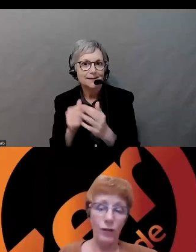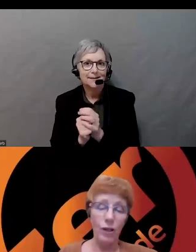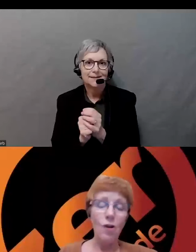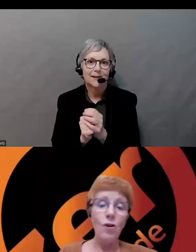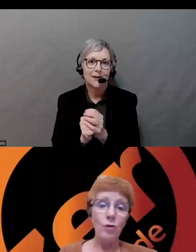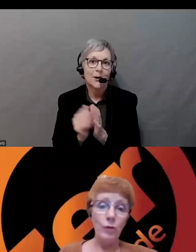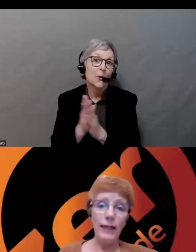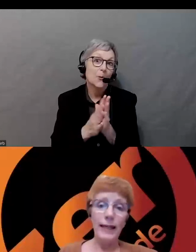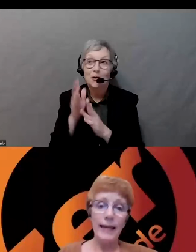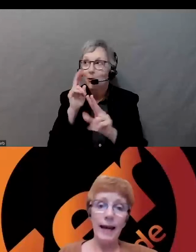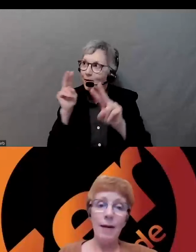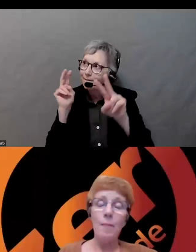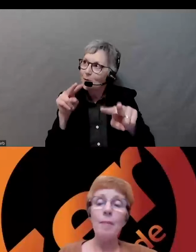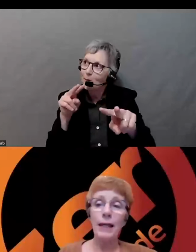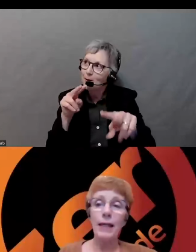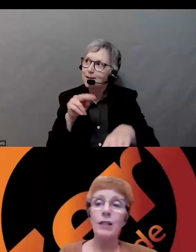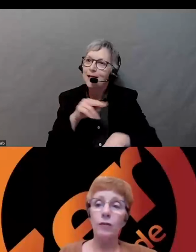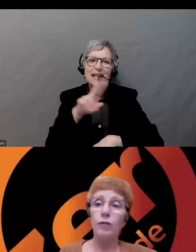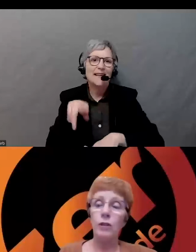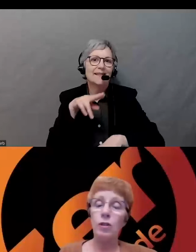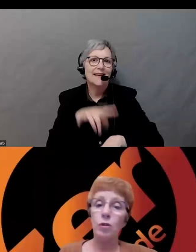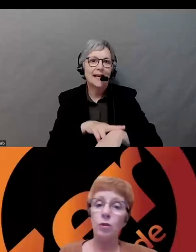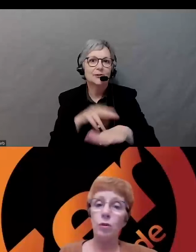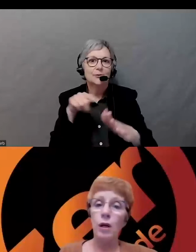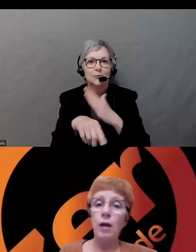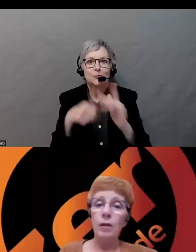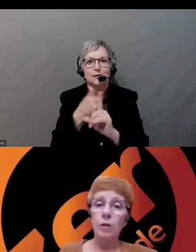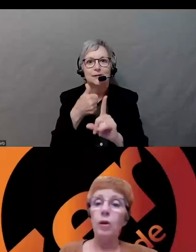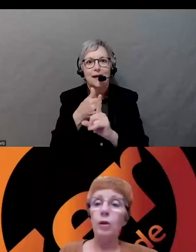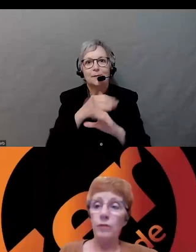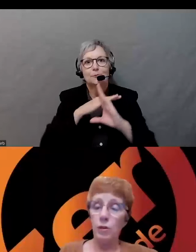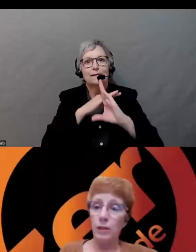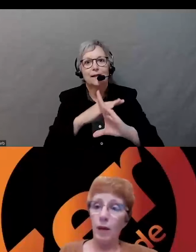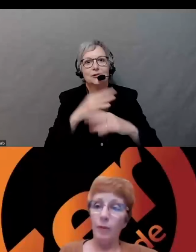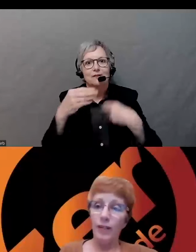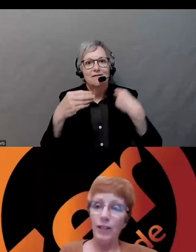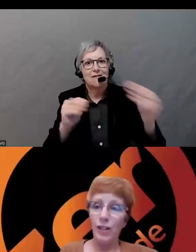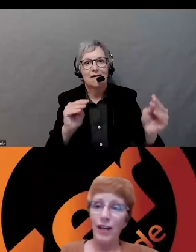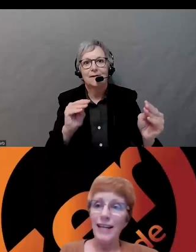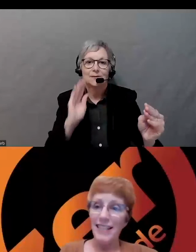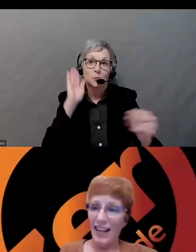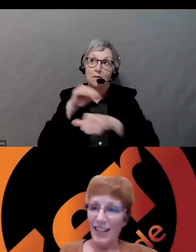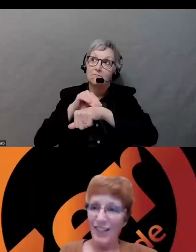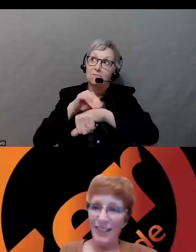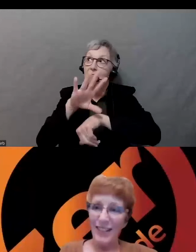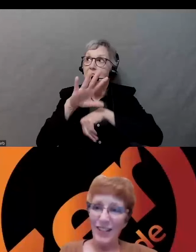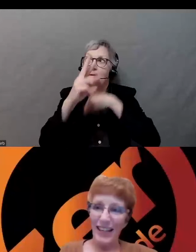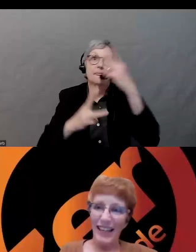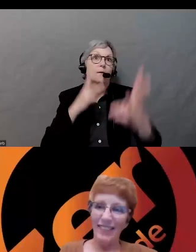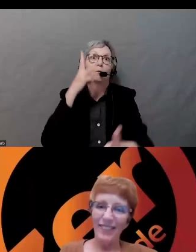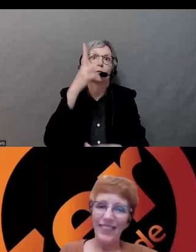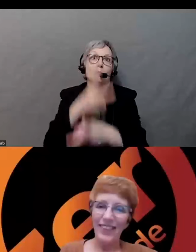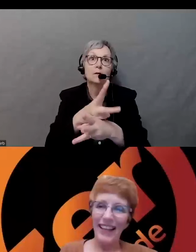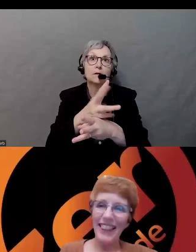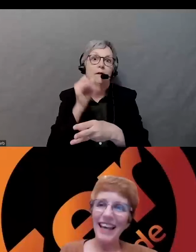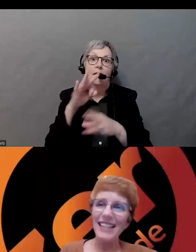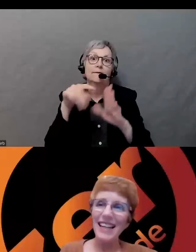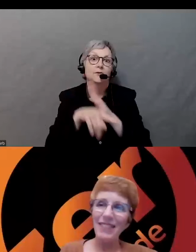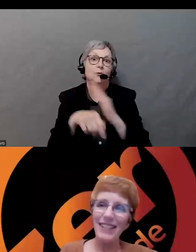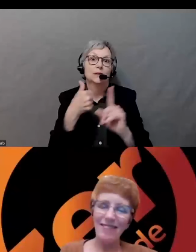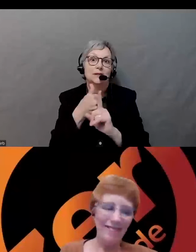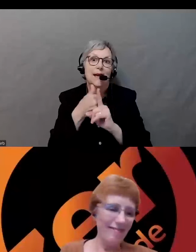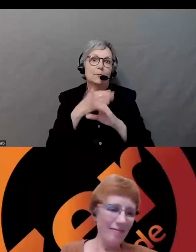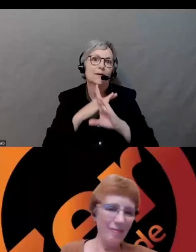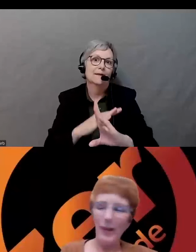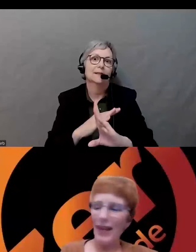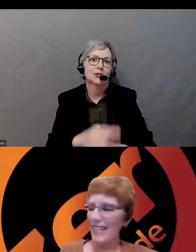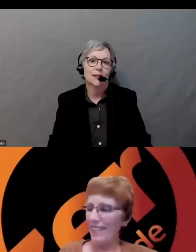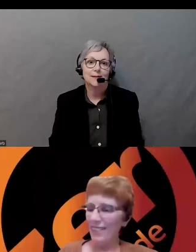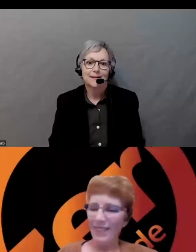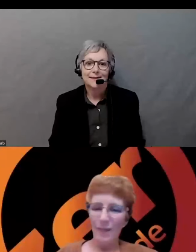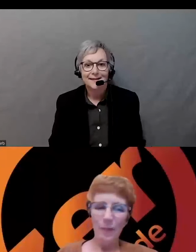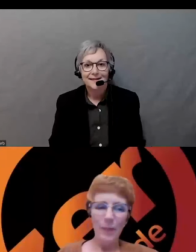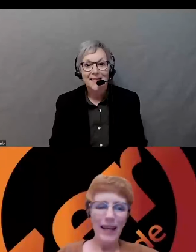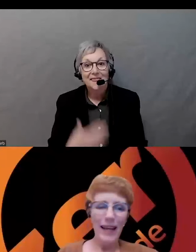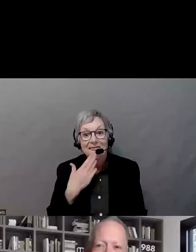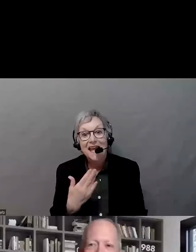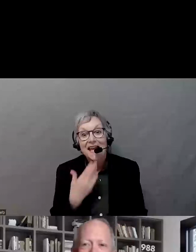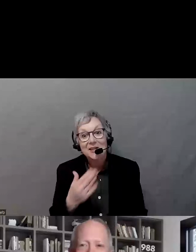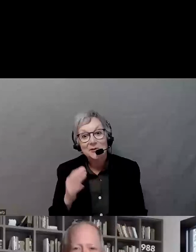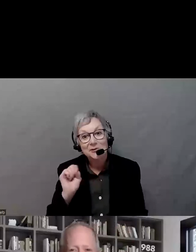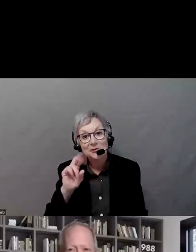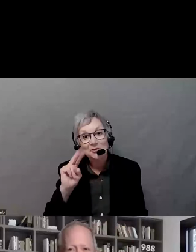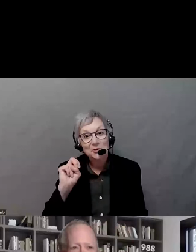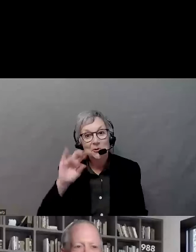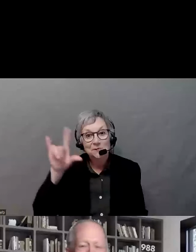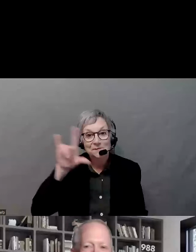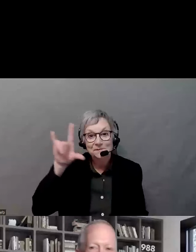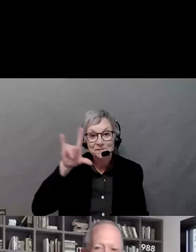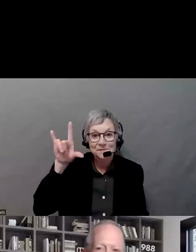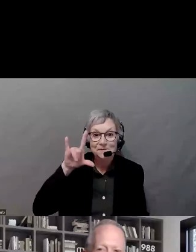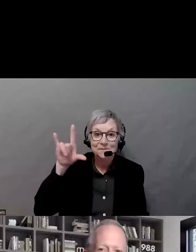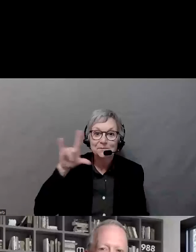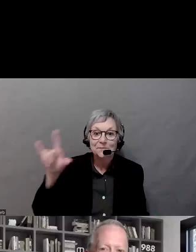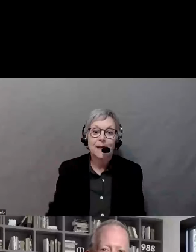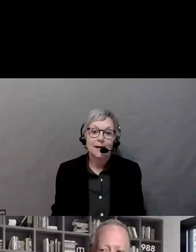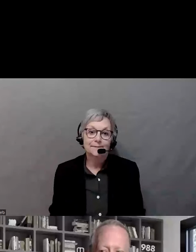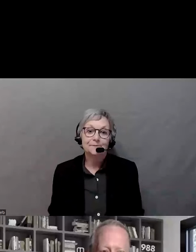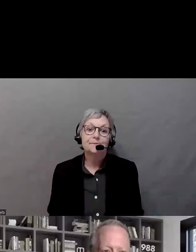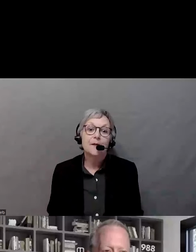OFFICE MAKING A DIFFERENCE DOWN UNDER IN AUSTRALIA. >>: THANK YOU. FOR THOSE WHO ARE WATCHING